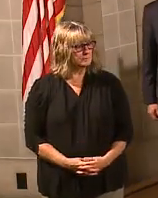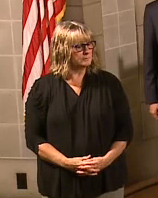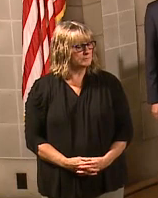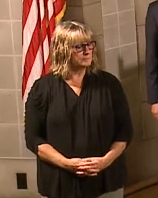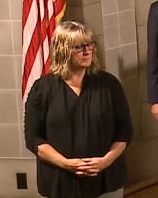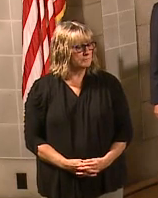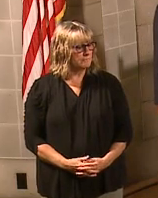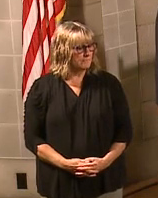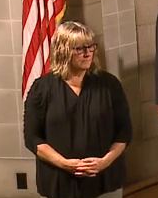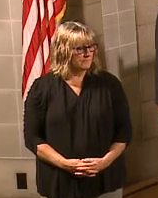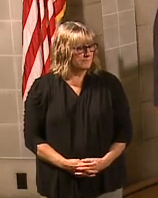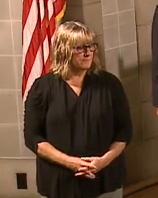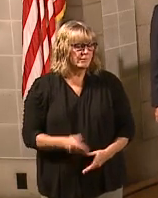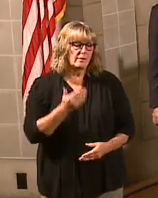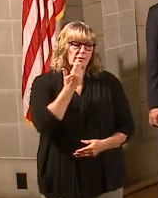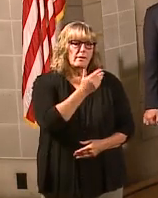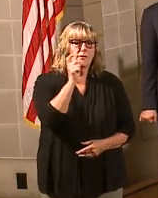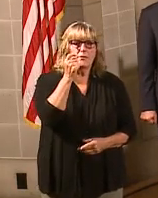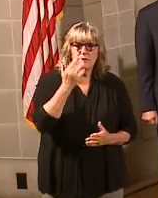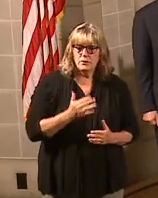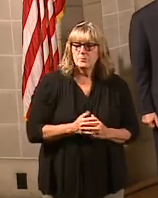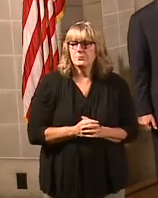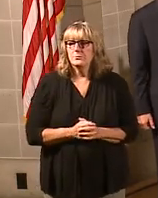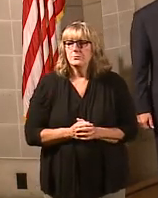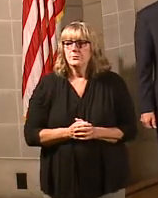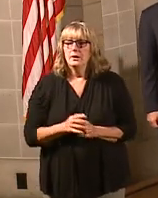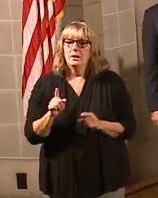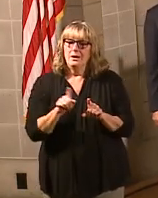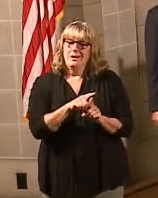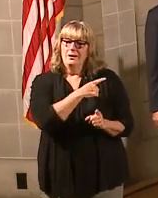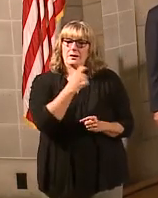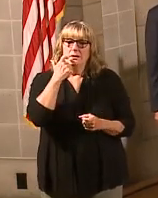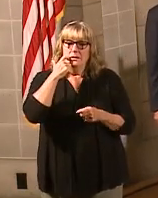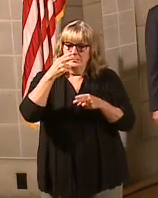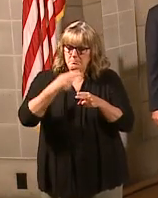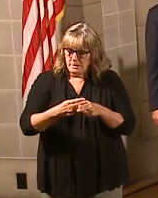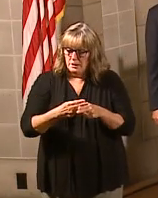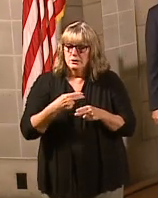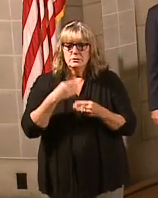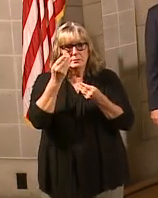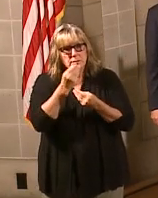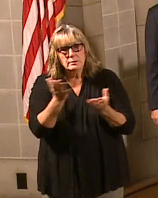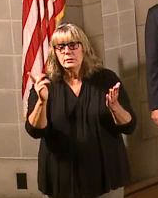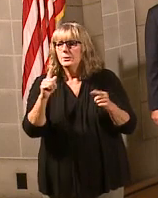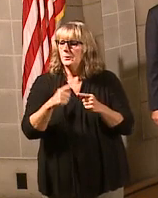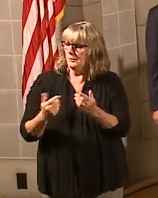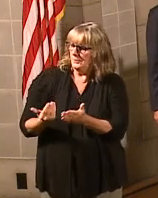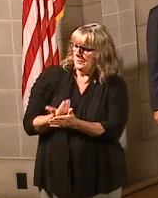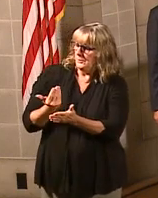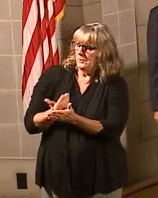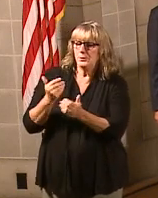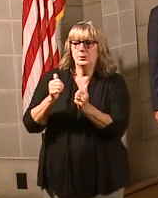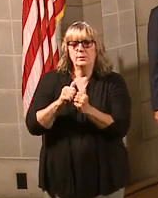DO GO TO THE HOSPITAL.